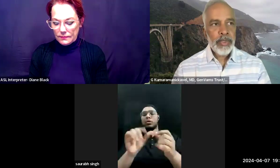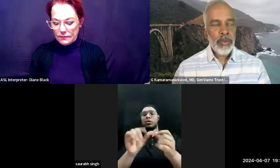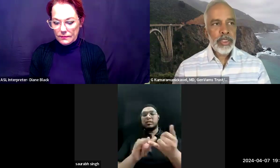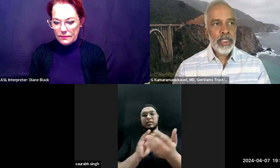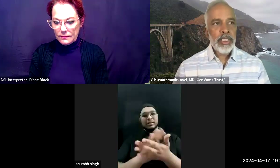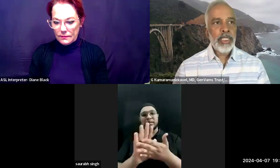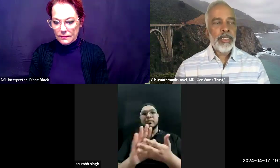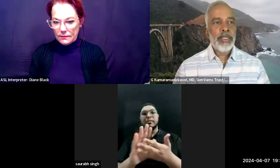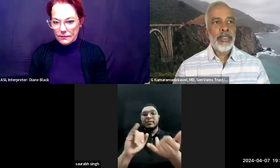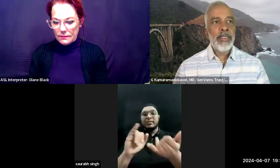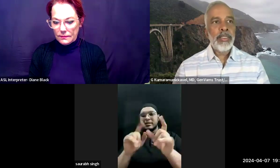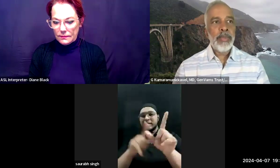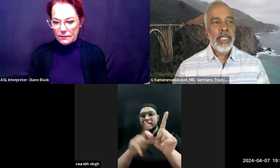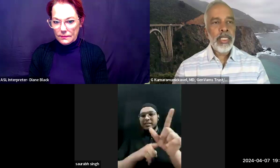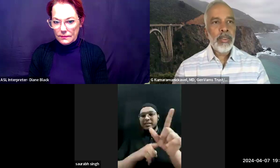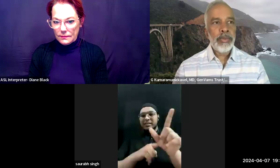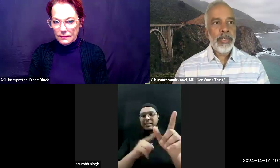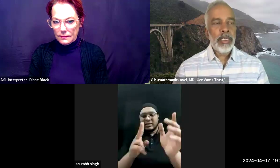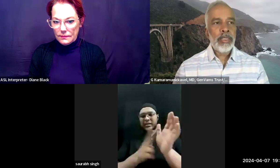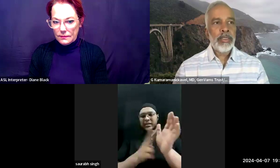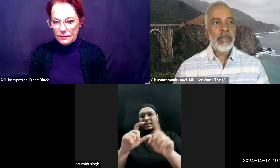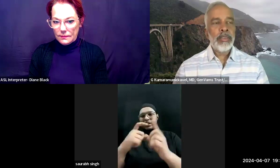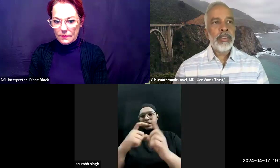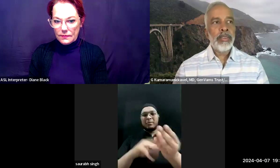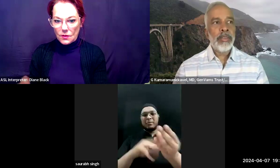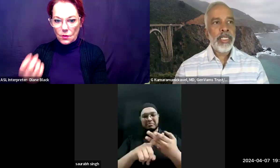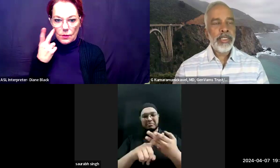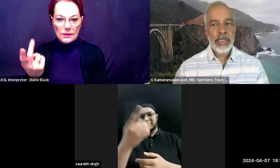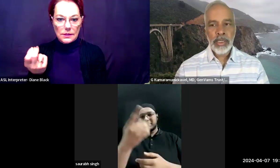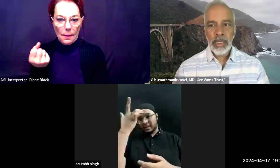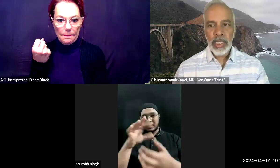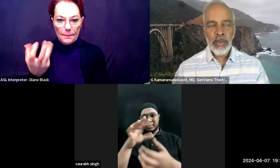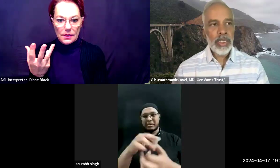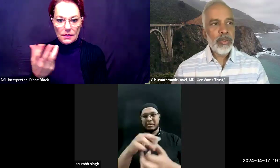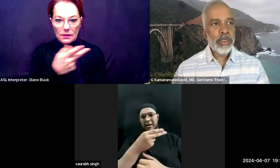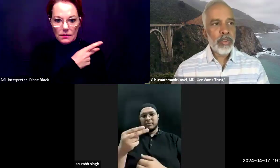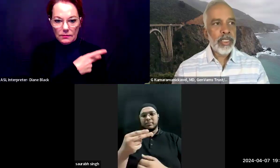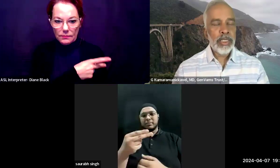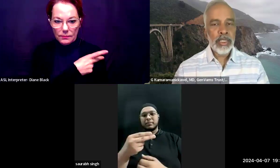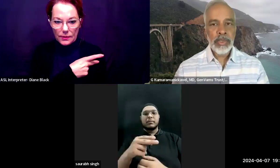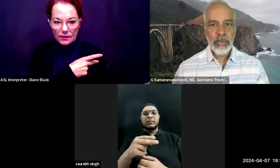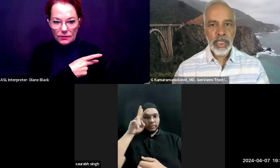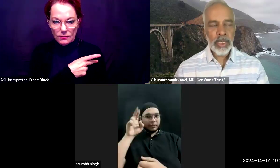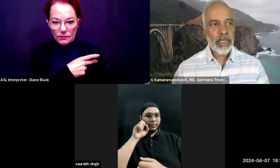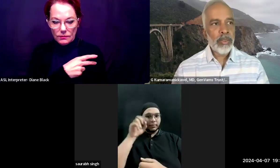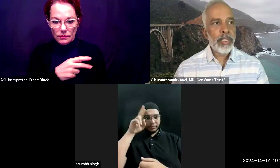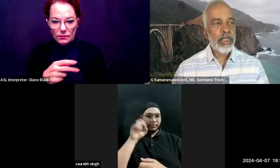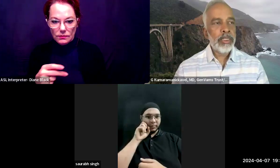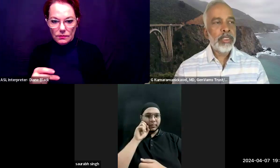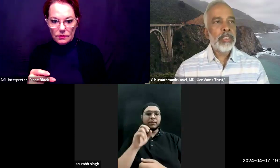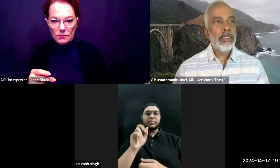we do see many of our patients and I will use only the term subject and not patients